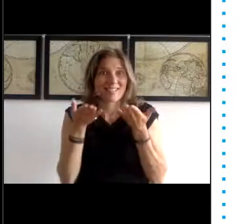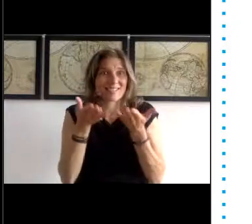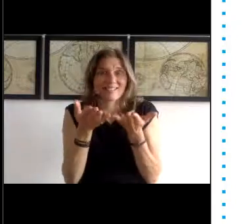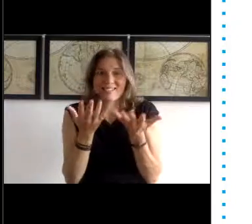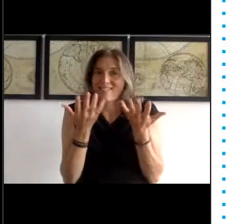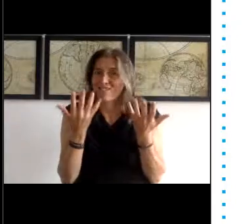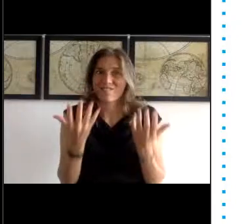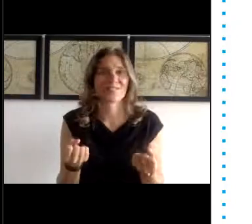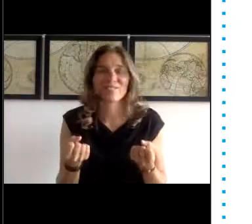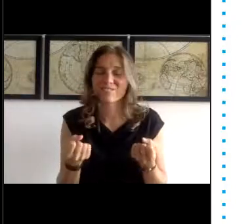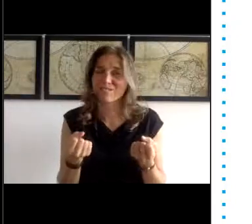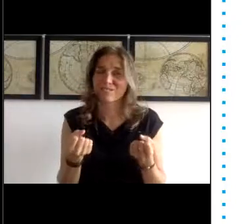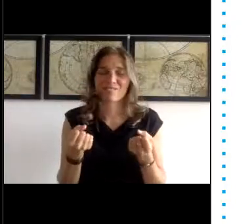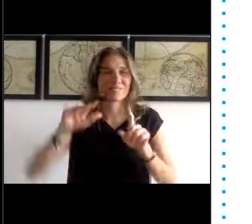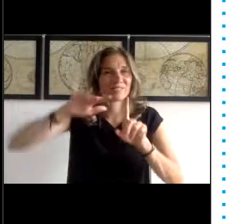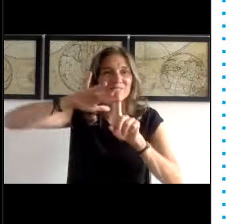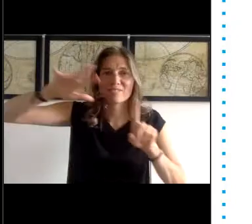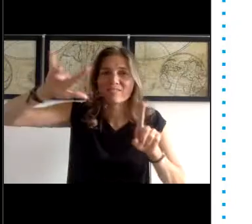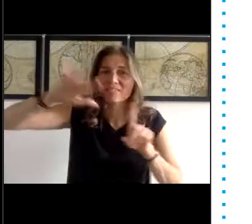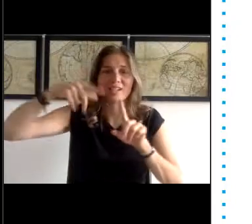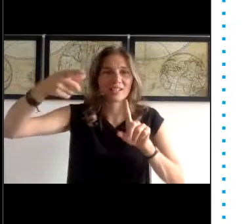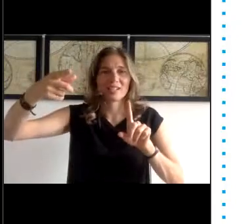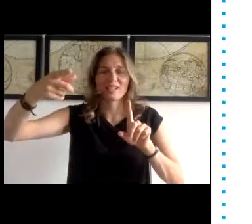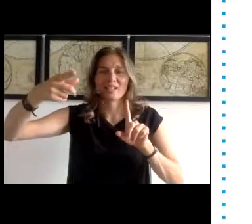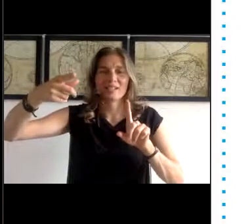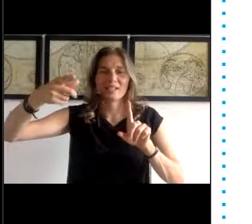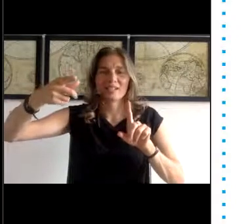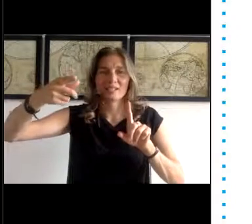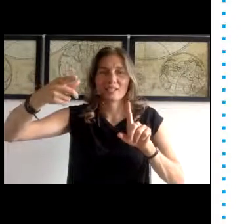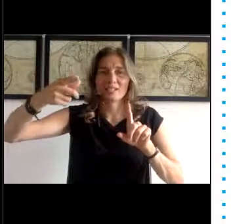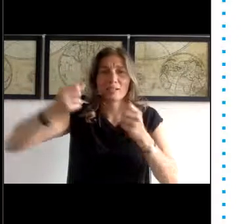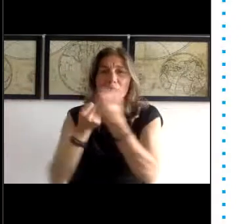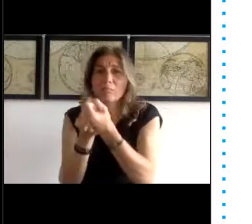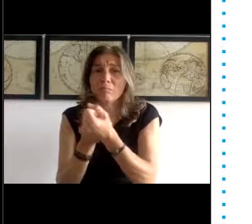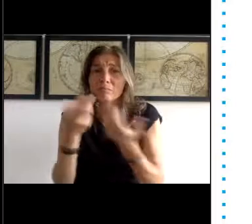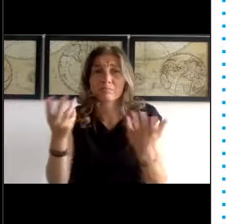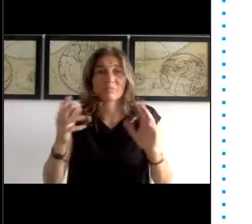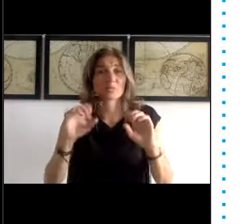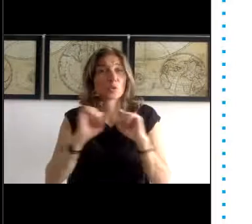But I want to pass as a message for you, as students here today, is